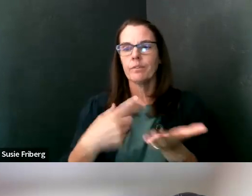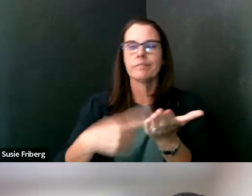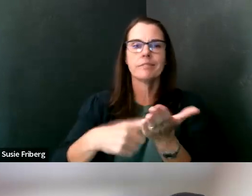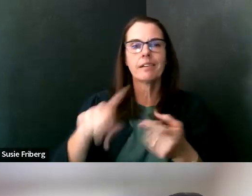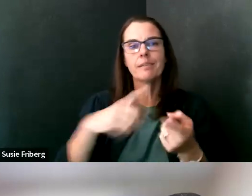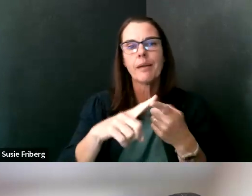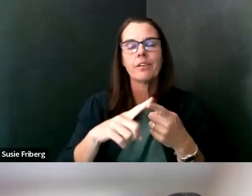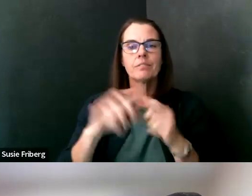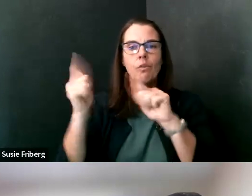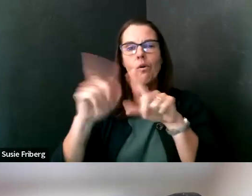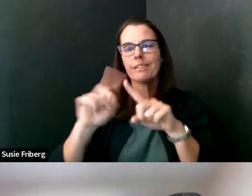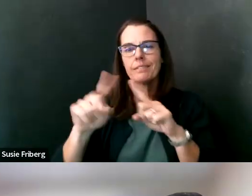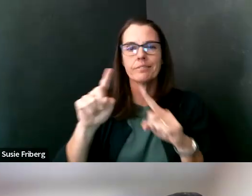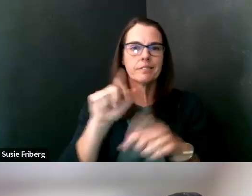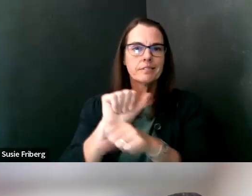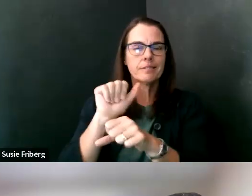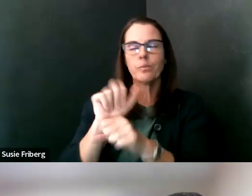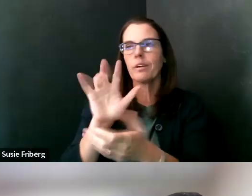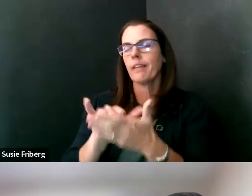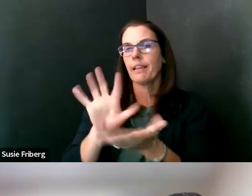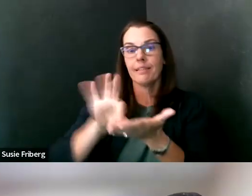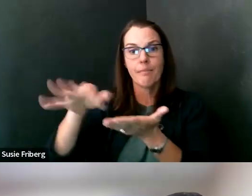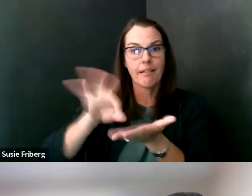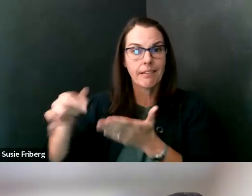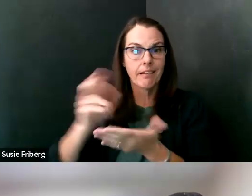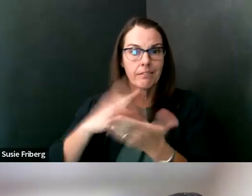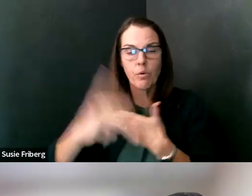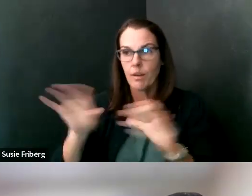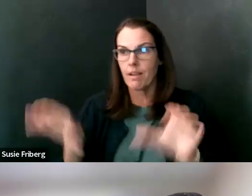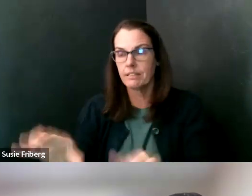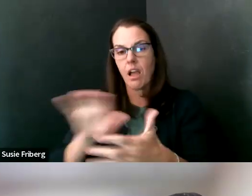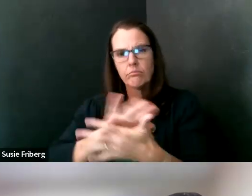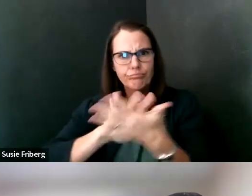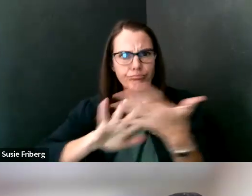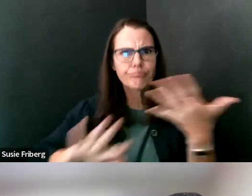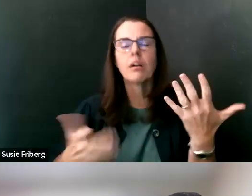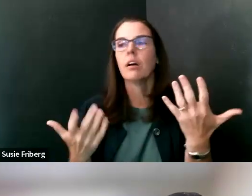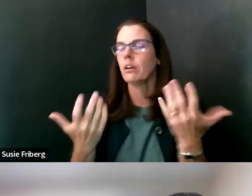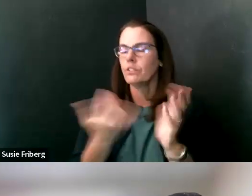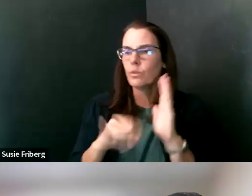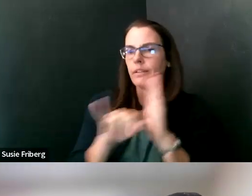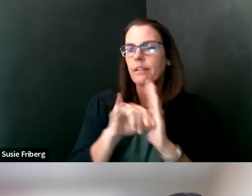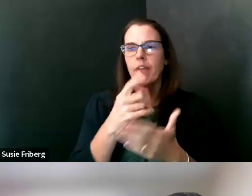essentially all the work that that the Medicare program has done to um identify what they perceive